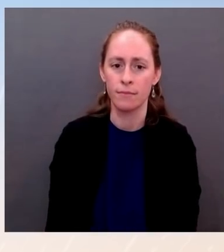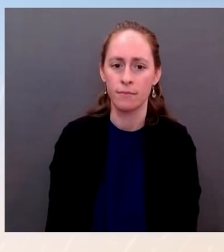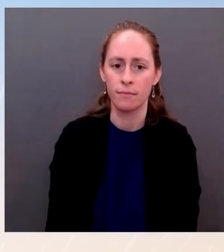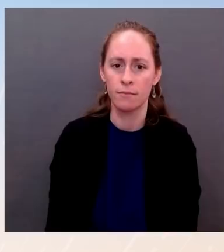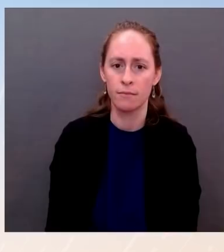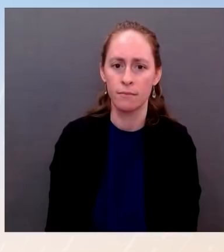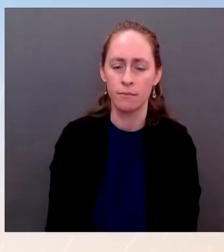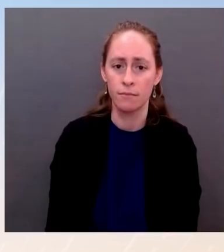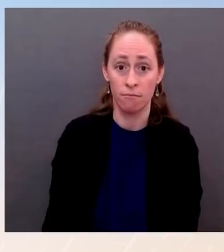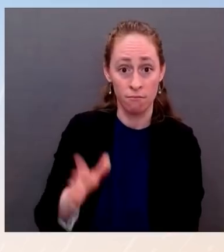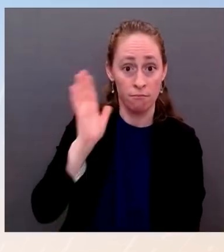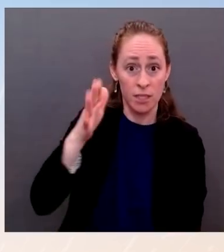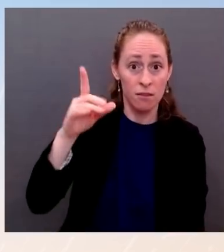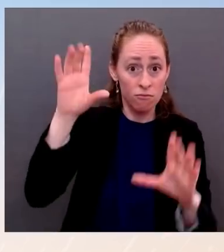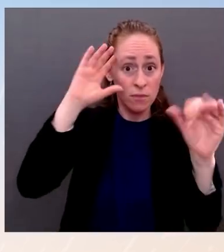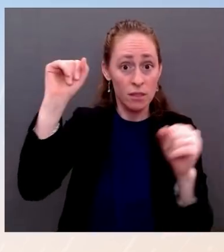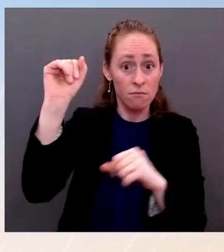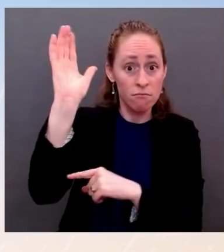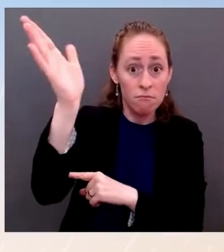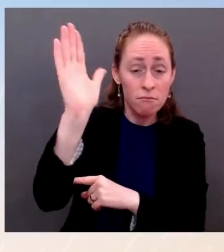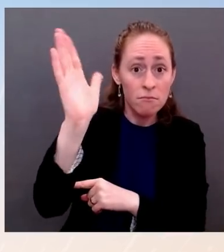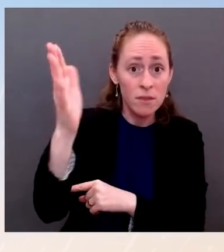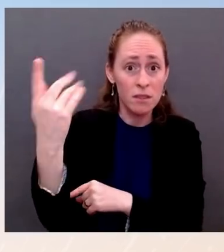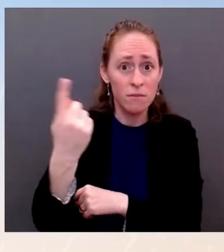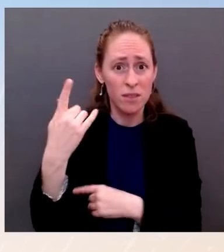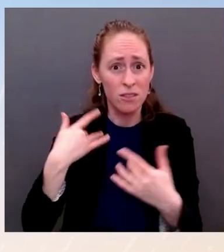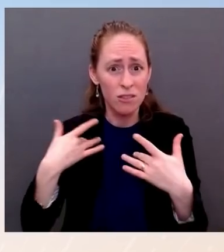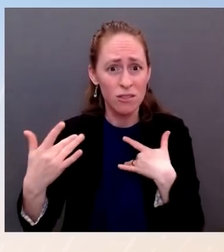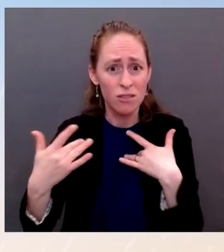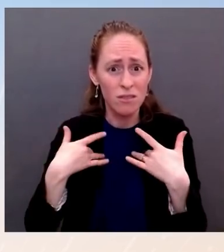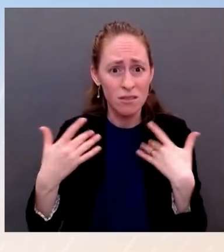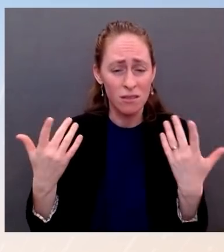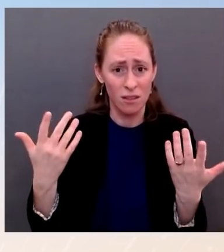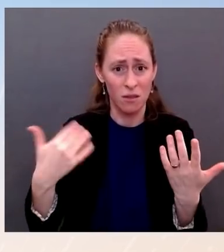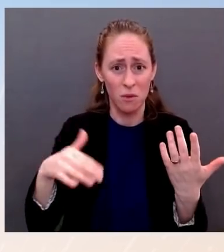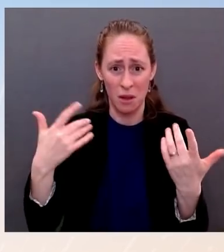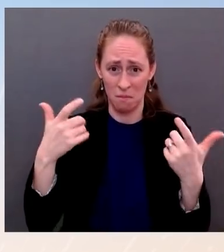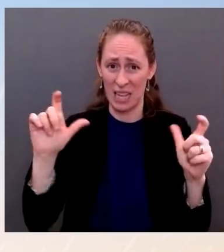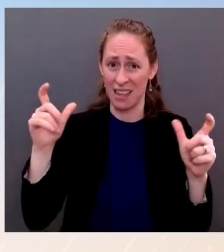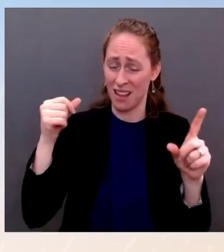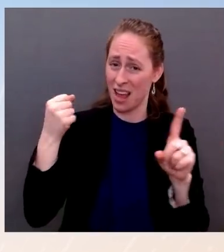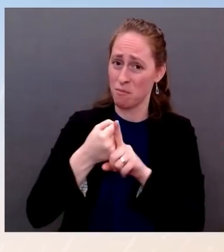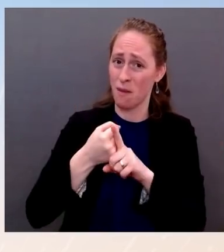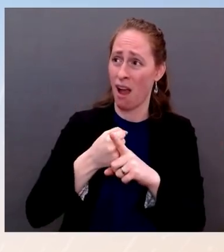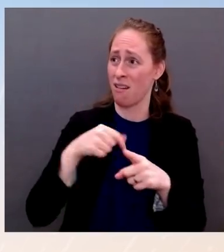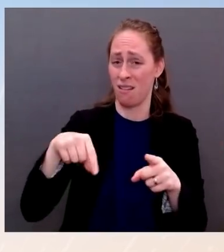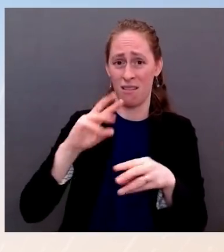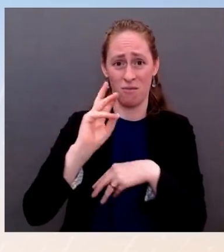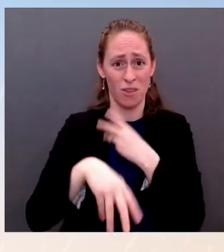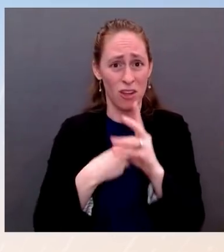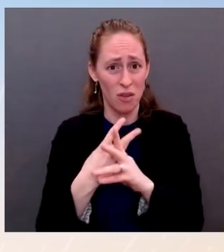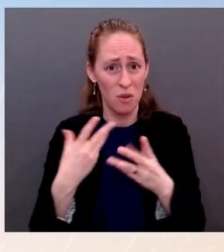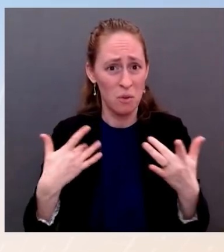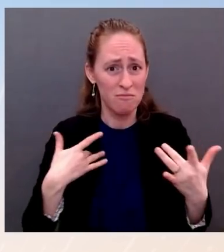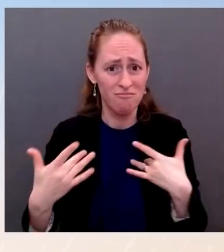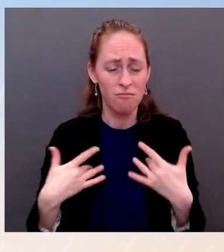Mr. Sullivan: Well, first, the country has heard from the President directly on the Ukraine subject many times over the course of the past three months,